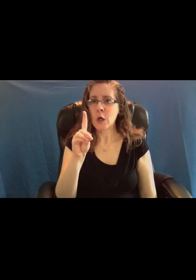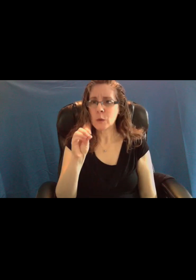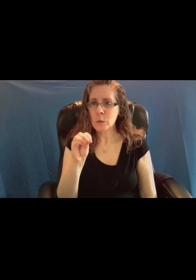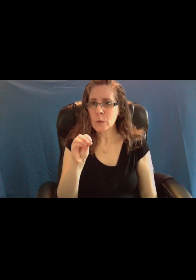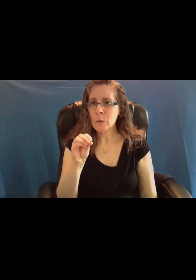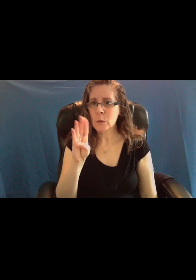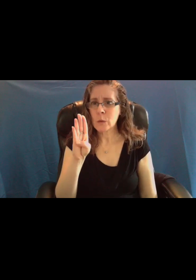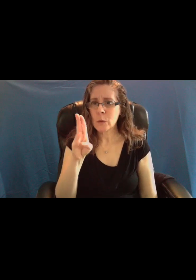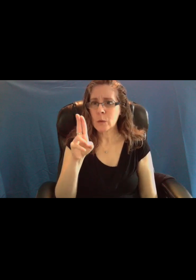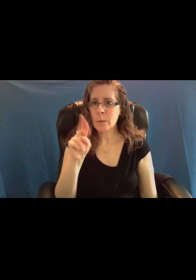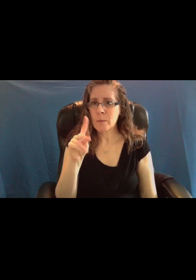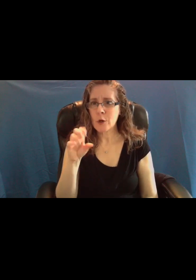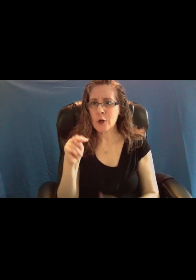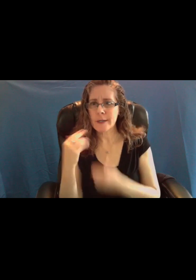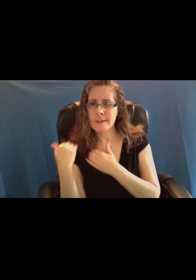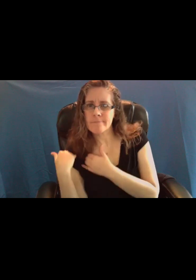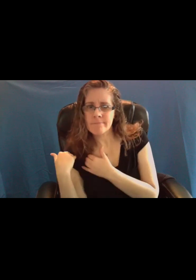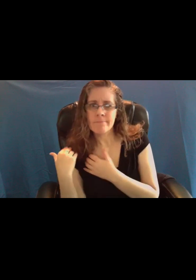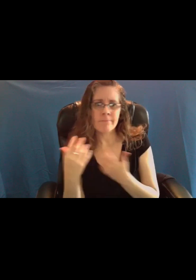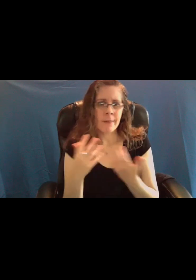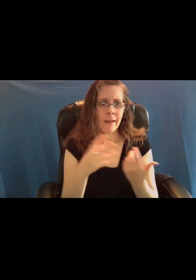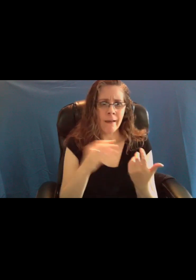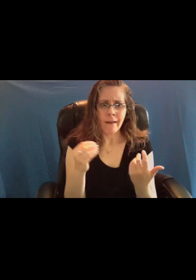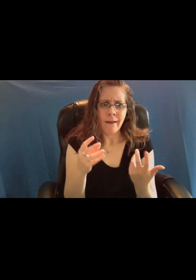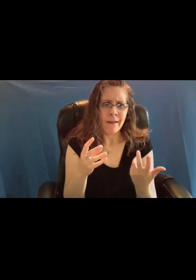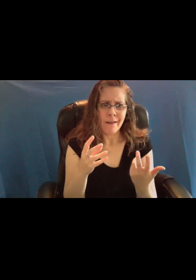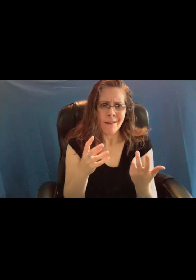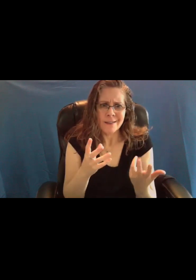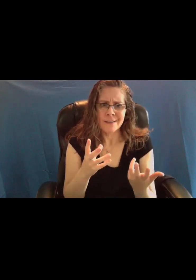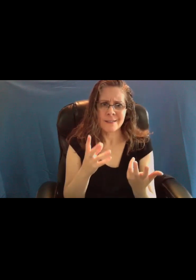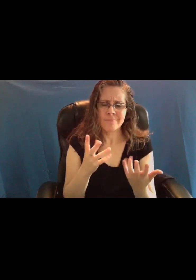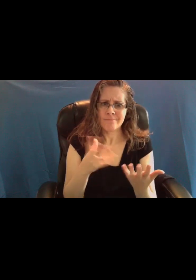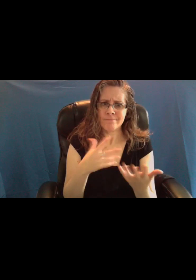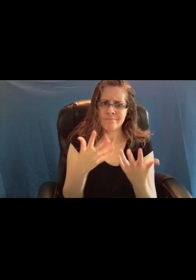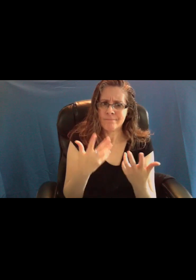alteration means, and then we're discussing what is appropriate